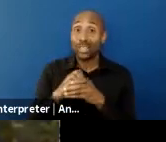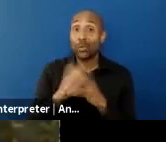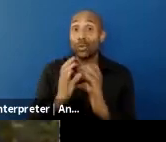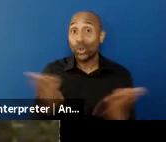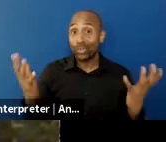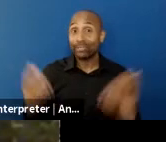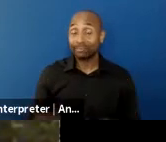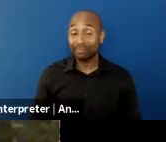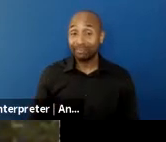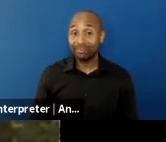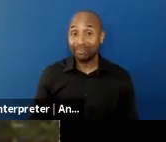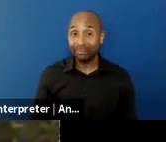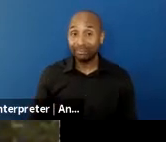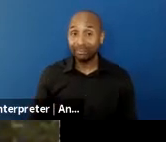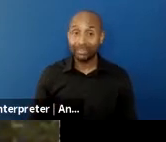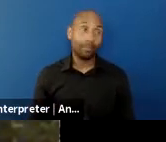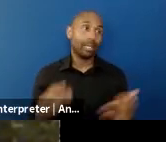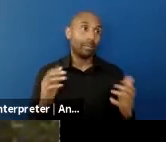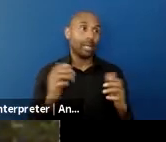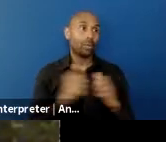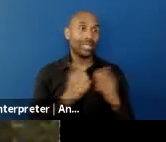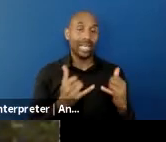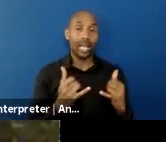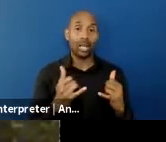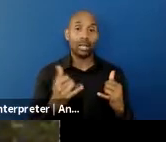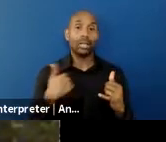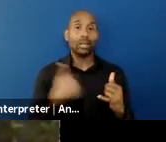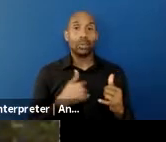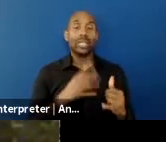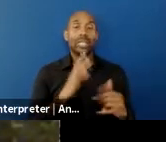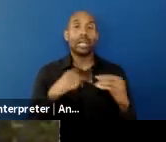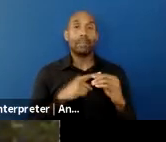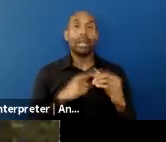Even now we talk about our struggles now.